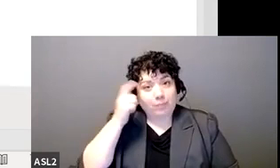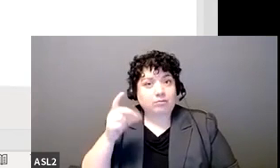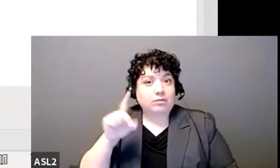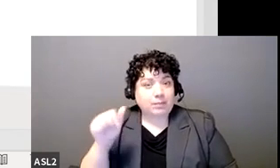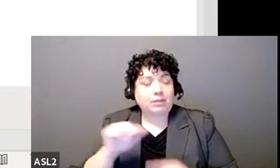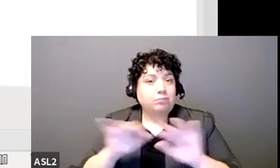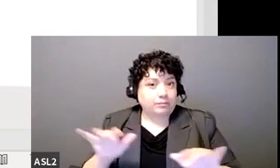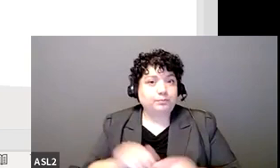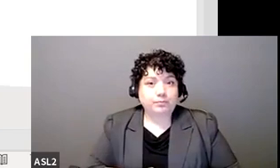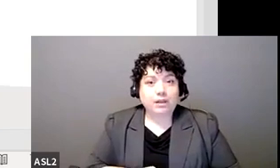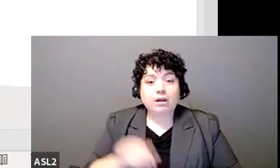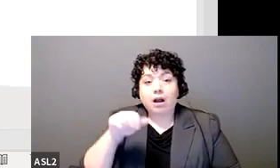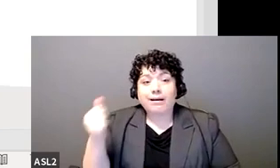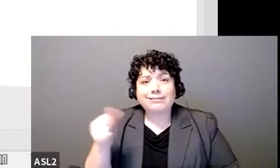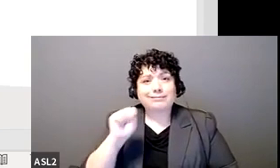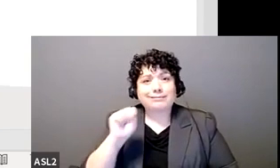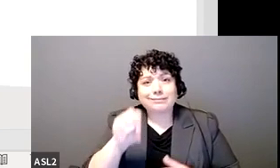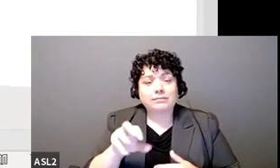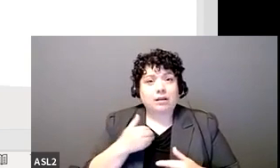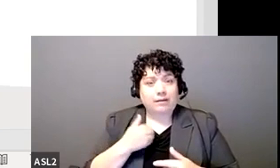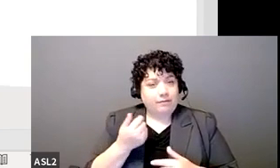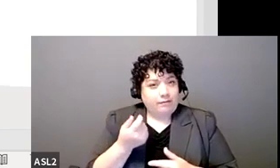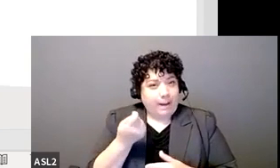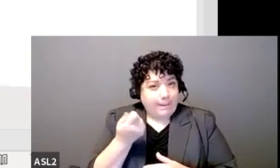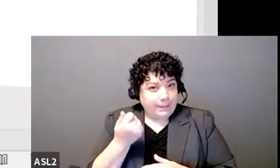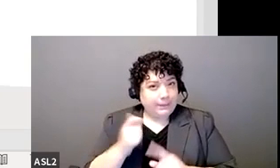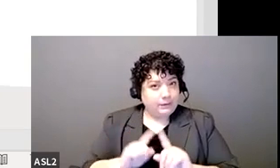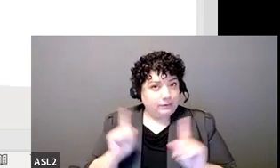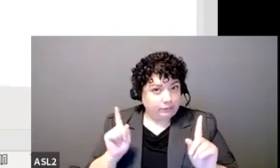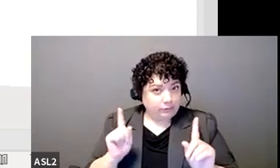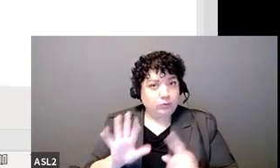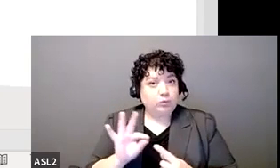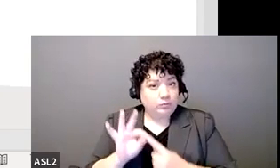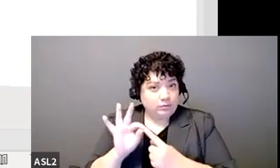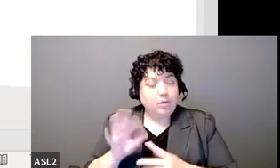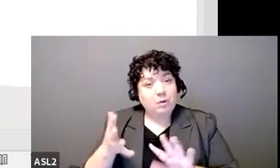the other project I want to talk about is a little bit different it's but related it's a